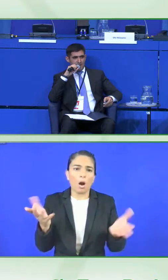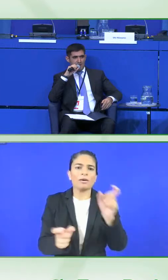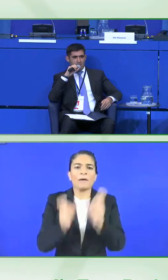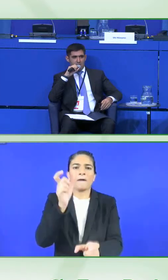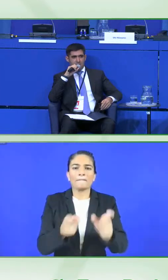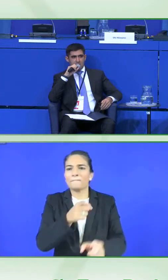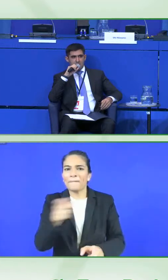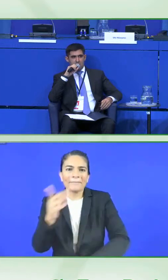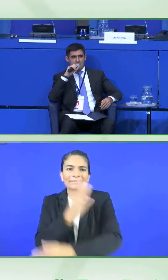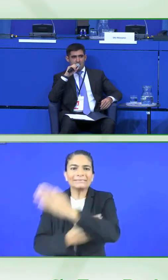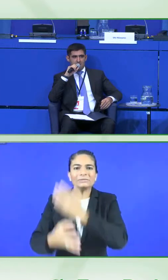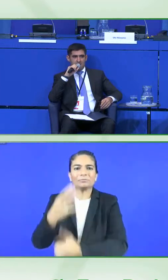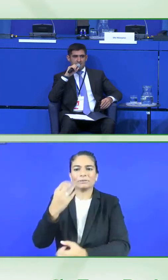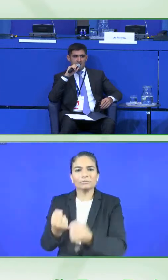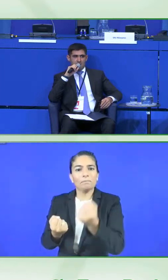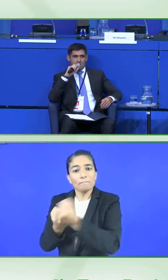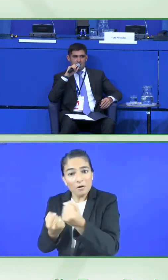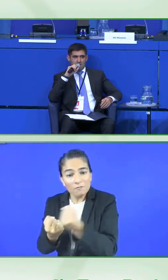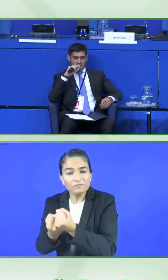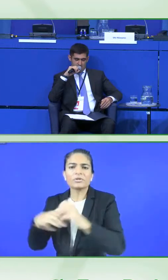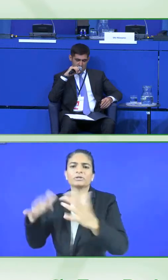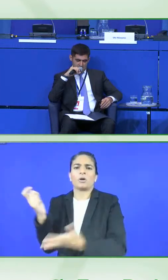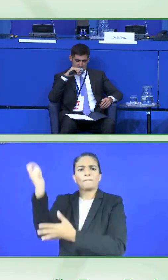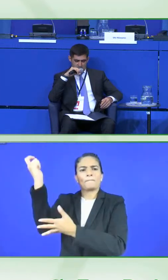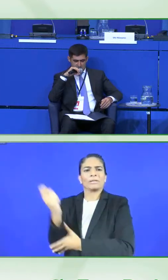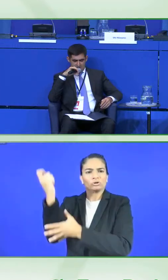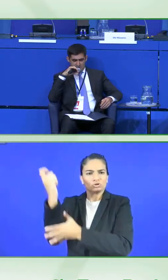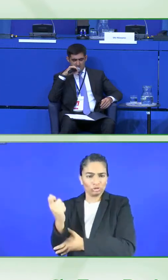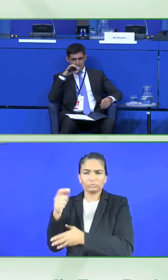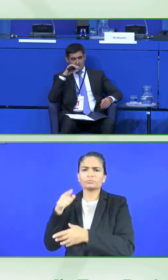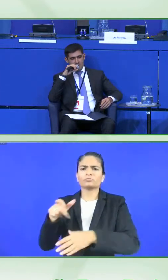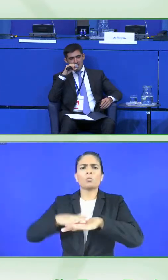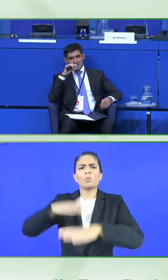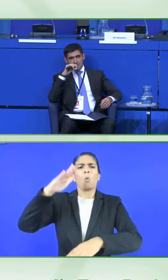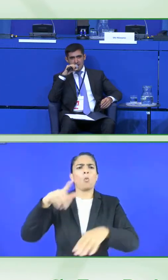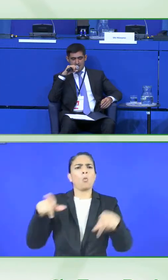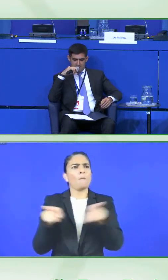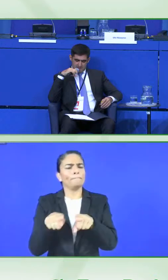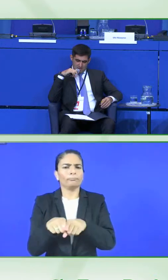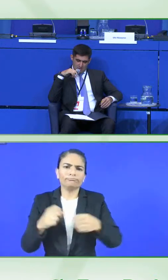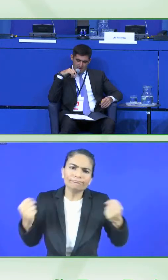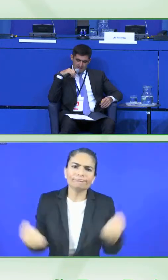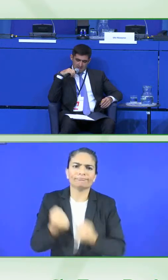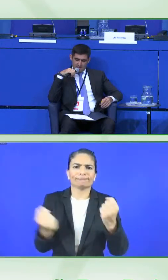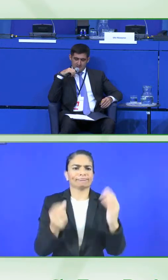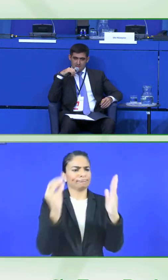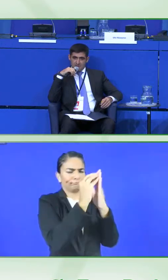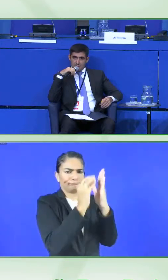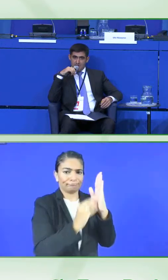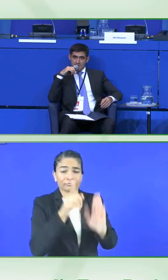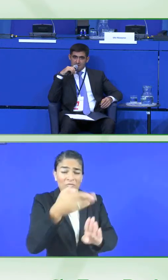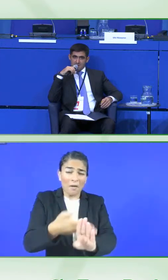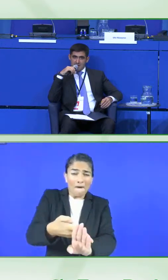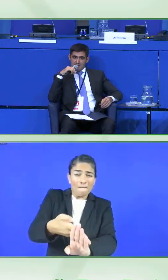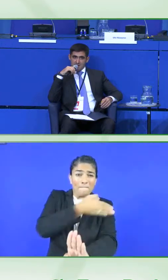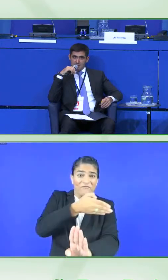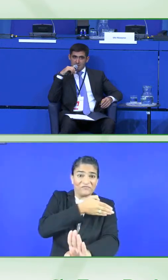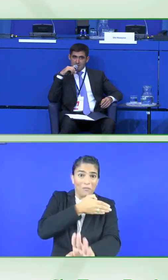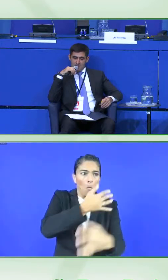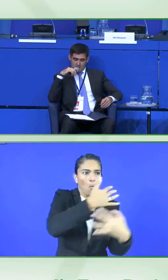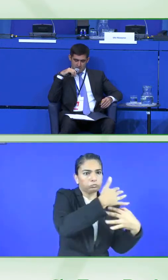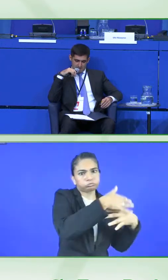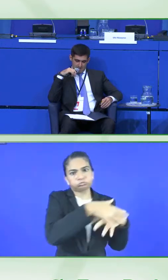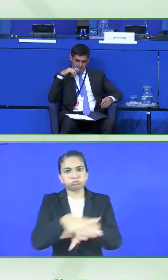medical examination of disability, rehabilitation of persons with disabilities et cetera.